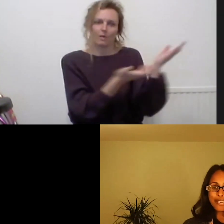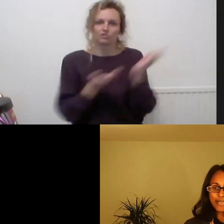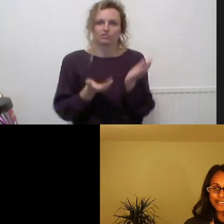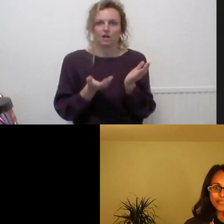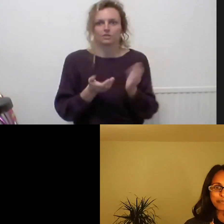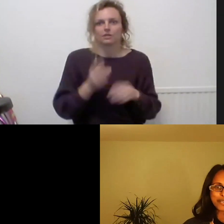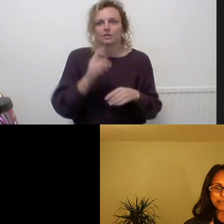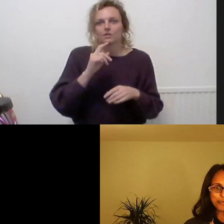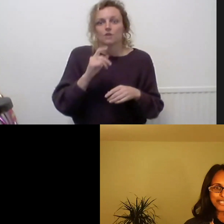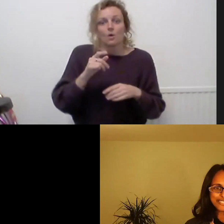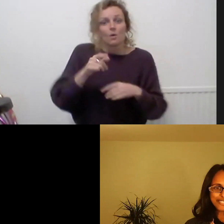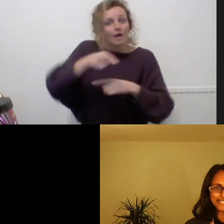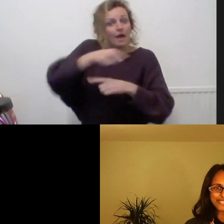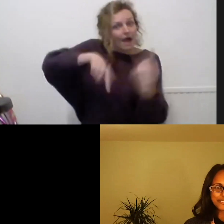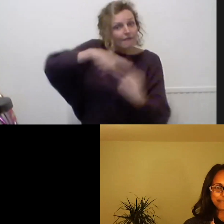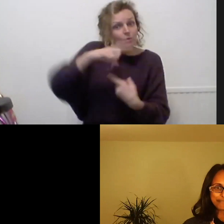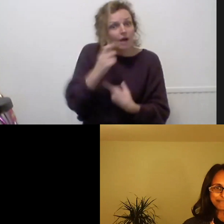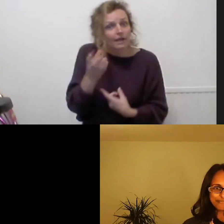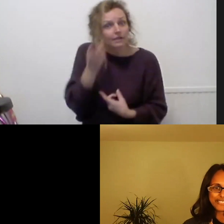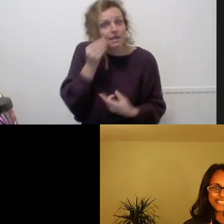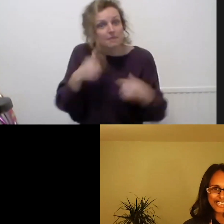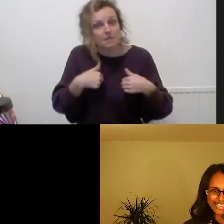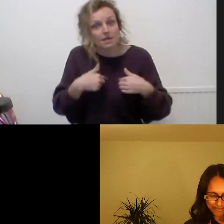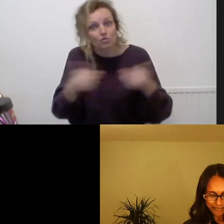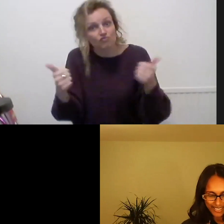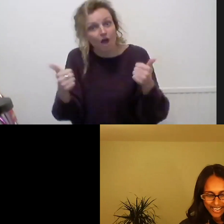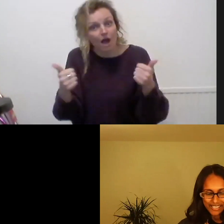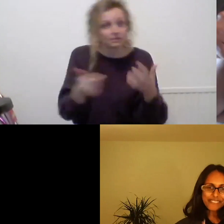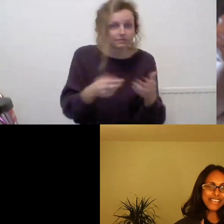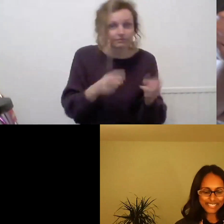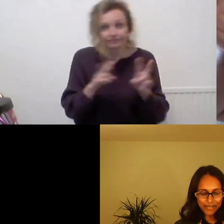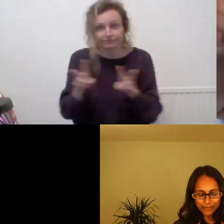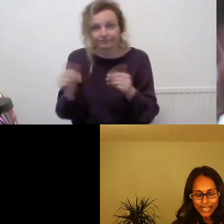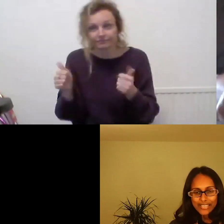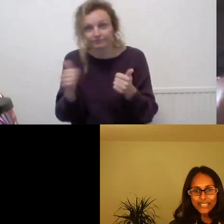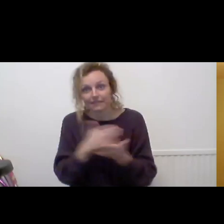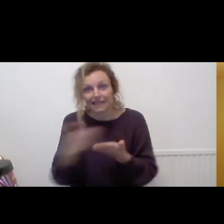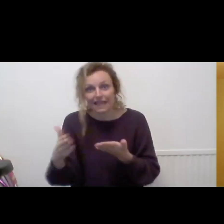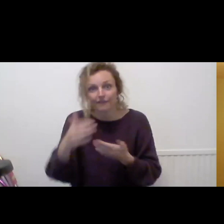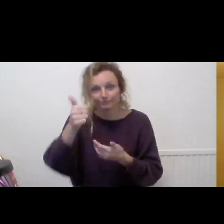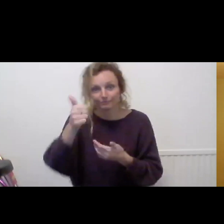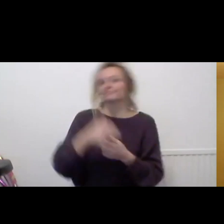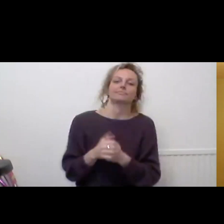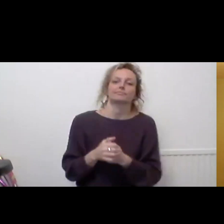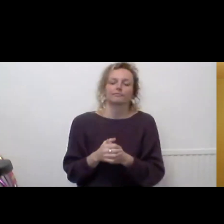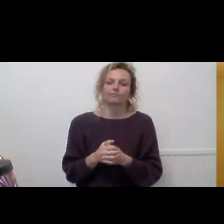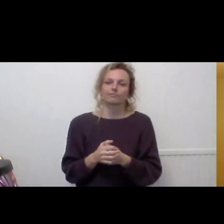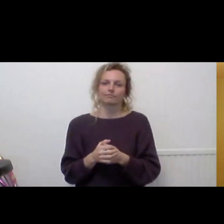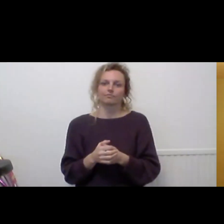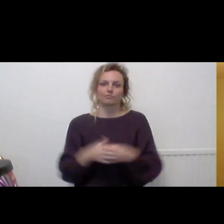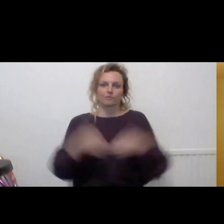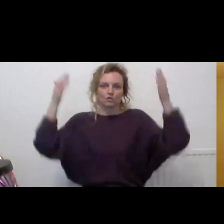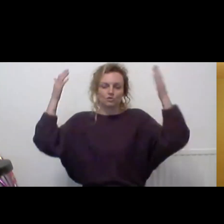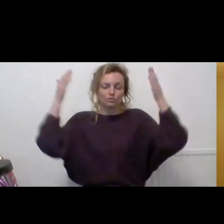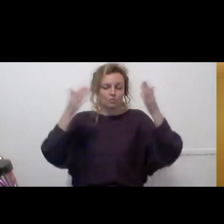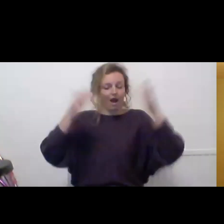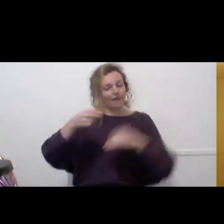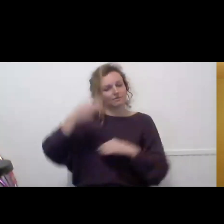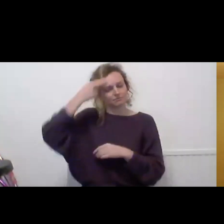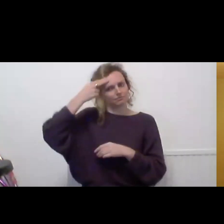me a thumbs up? Are we good? Yeah. Great. So, this session is called myth busting. So really,